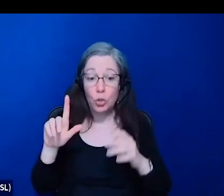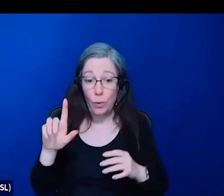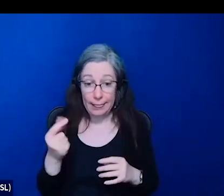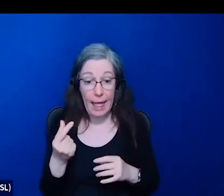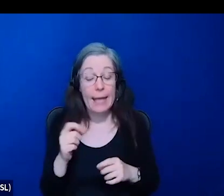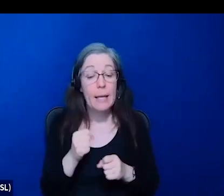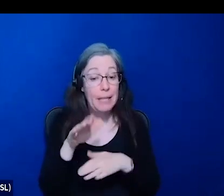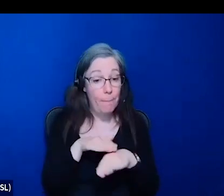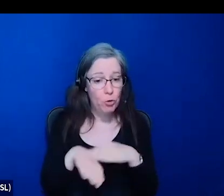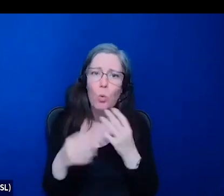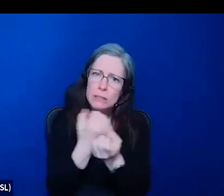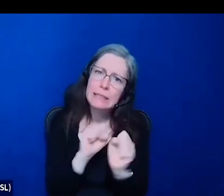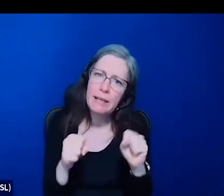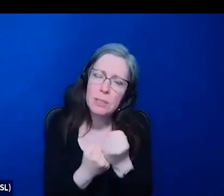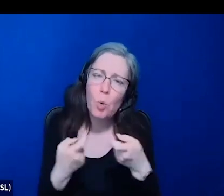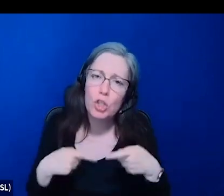Access during launch and re-entry depends on your job.